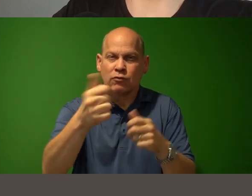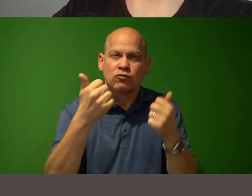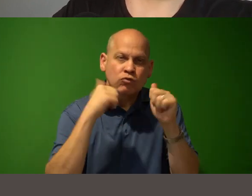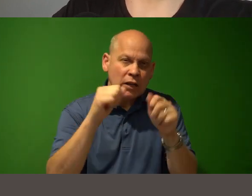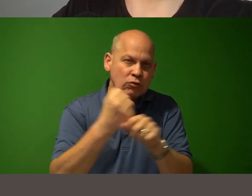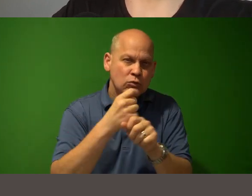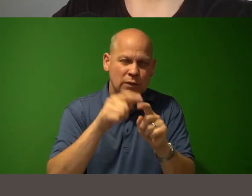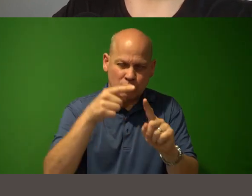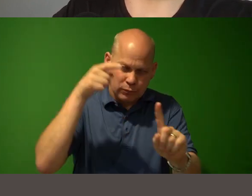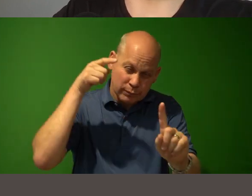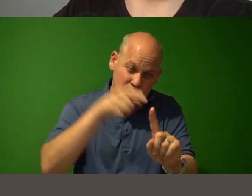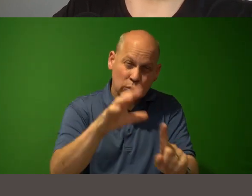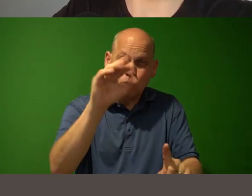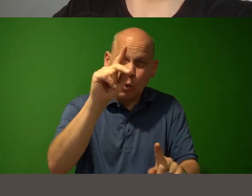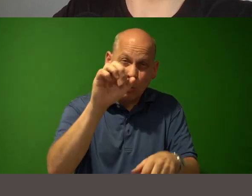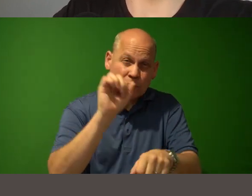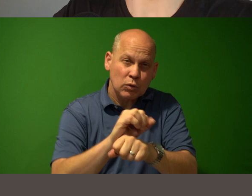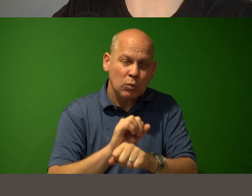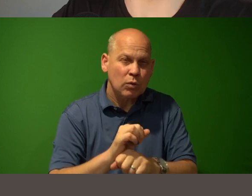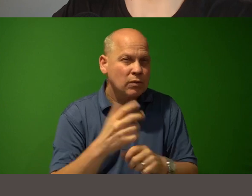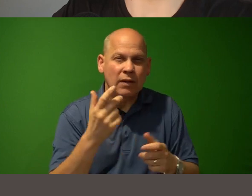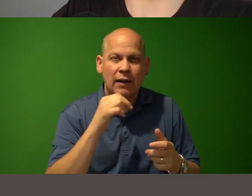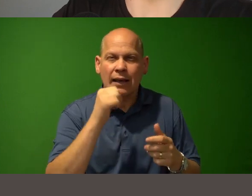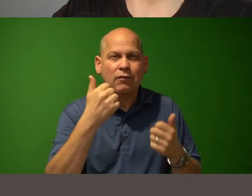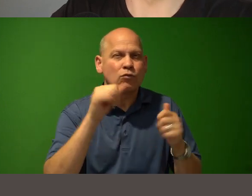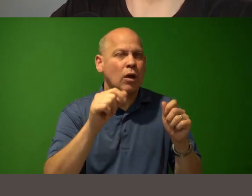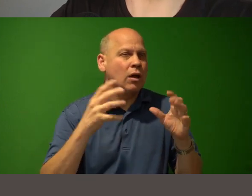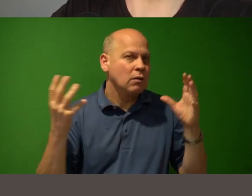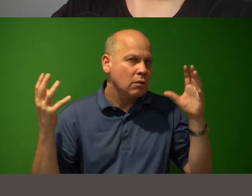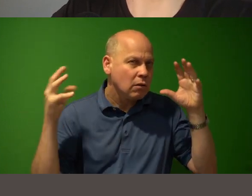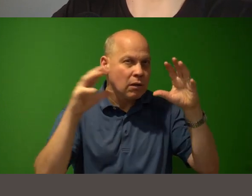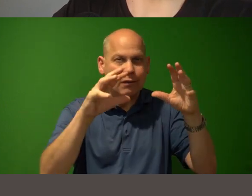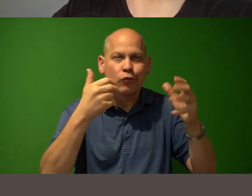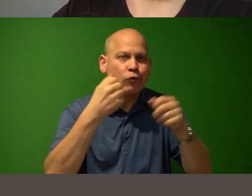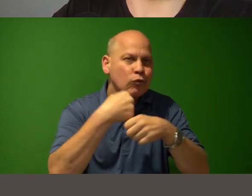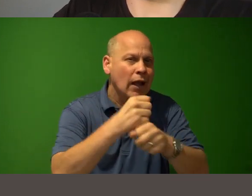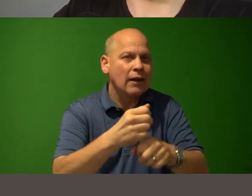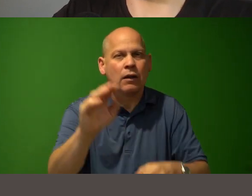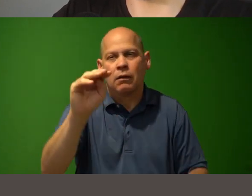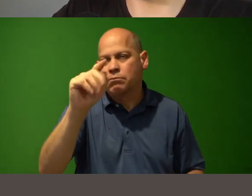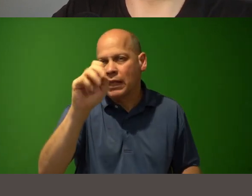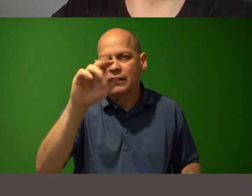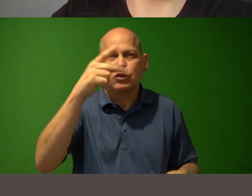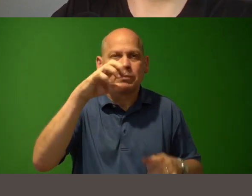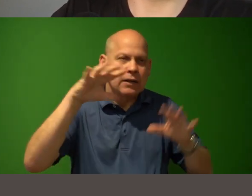And not be a virtual sewing, create masterpiece diagrams.